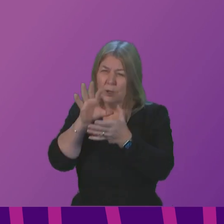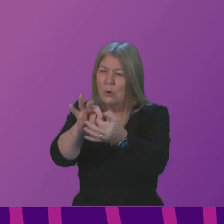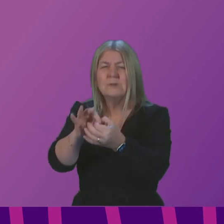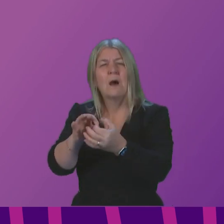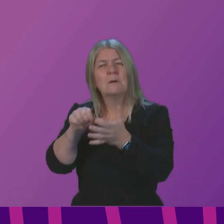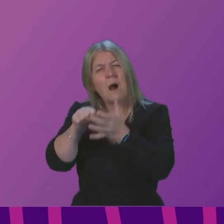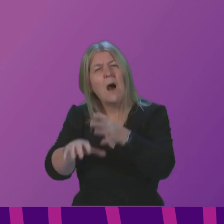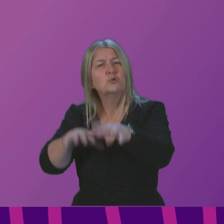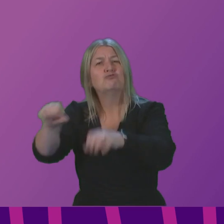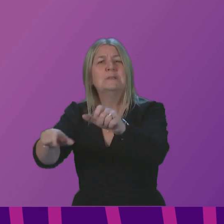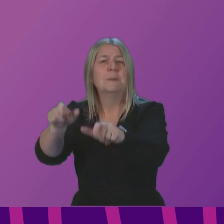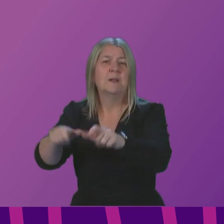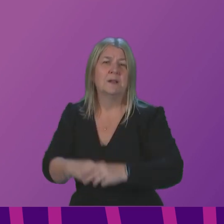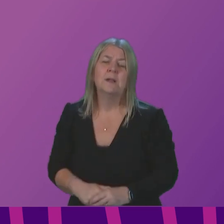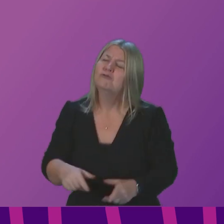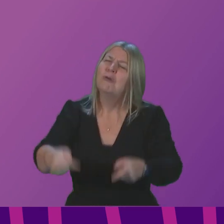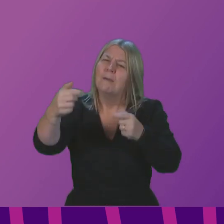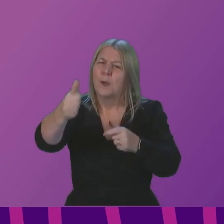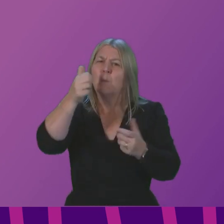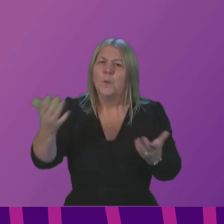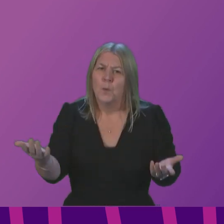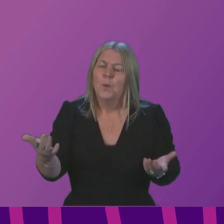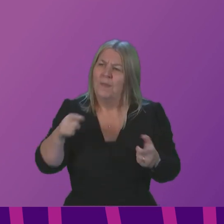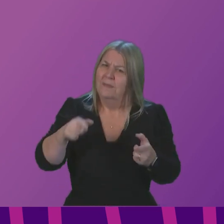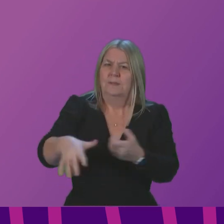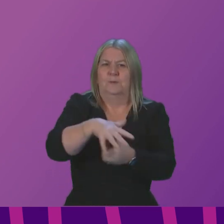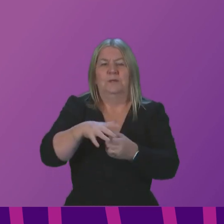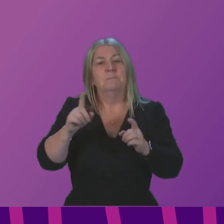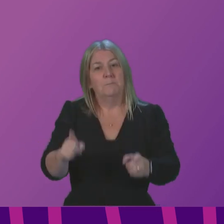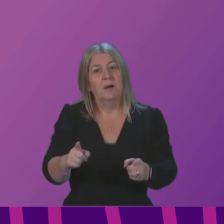It is challenging in the current circumstances, but I hope that our commitment to funding